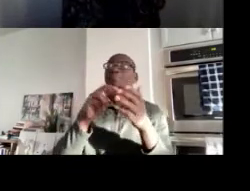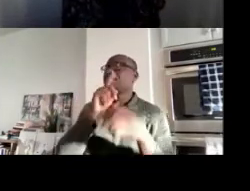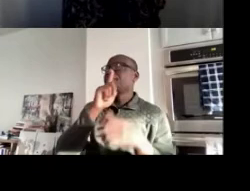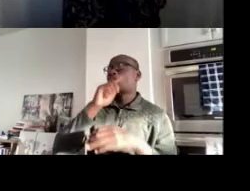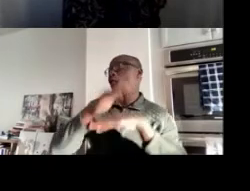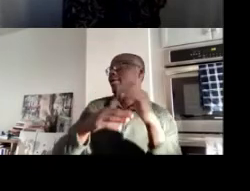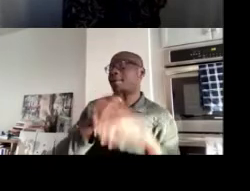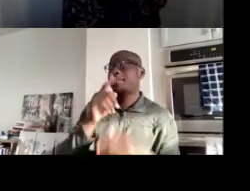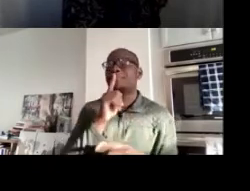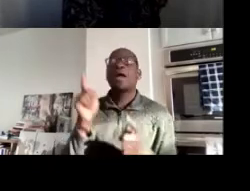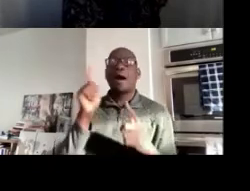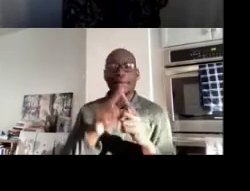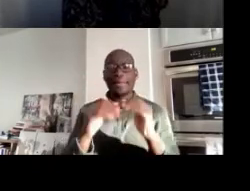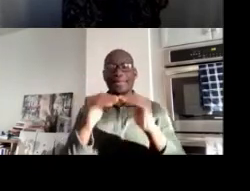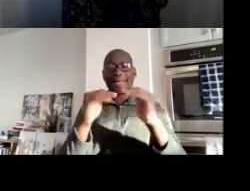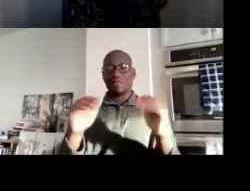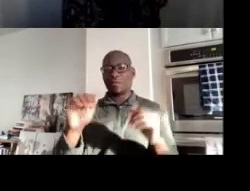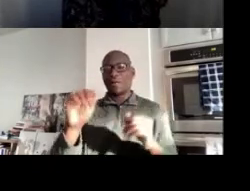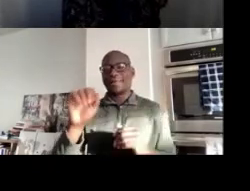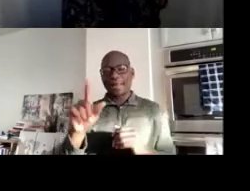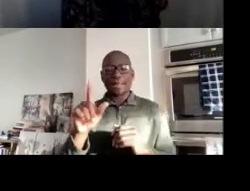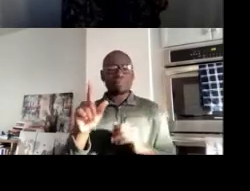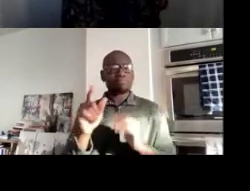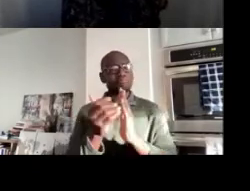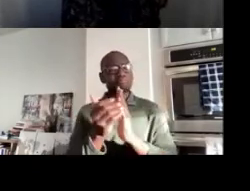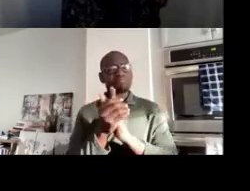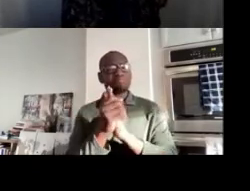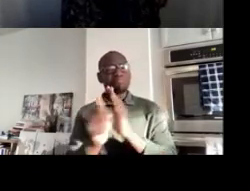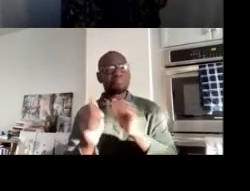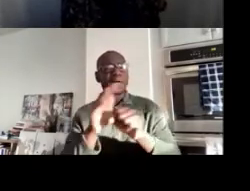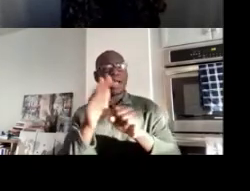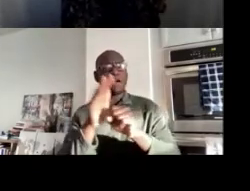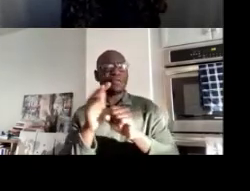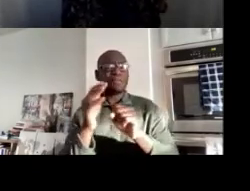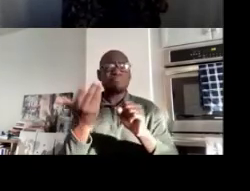have to be comfortable with the language and not even comfortable but they have to have a certain